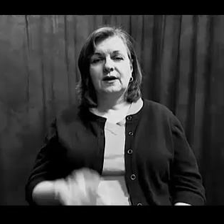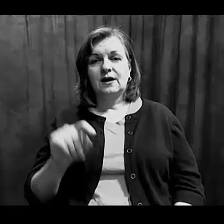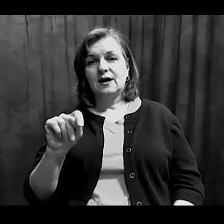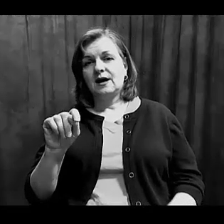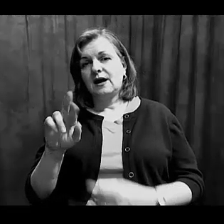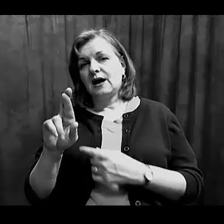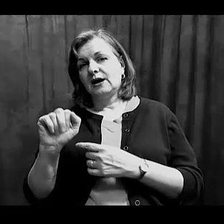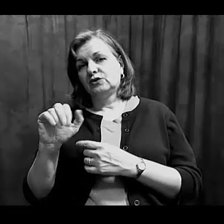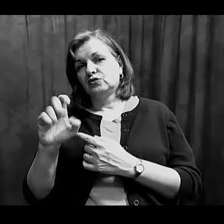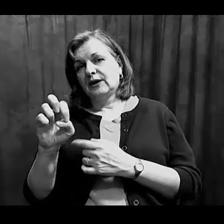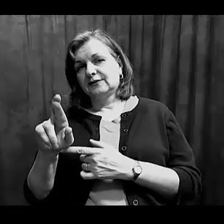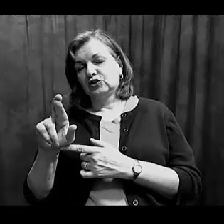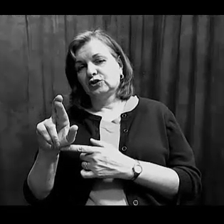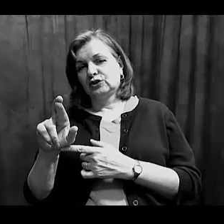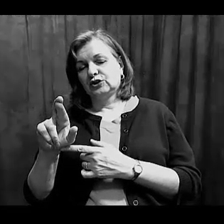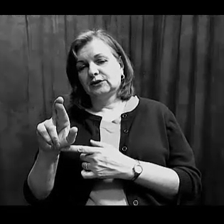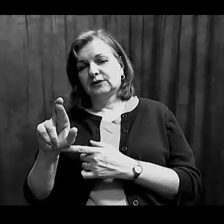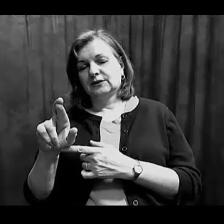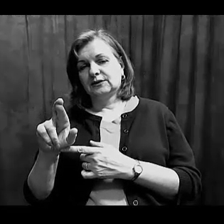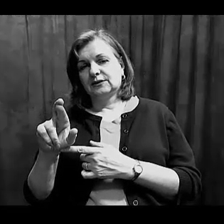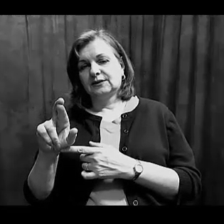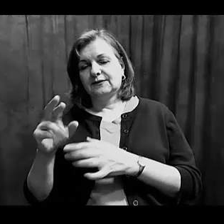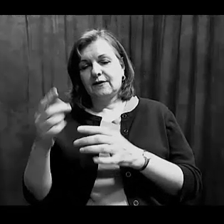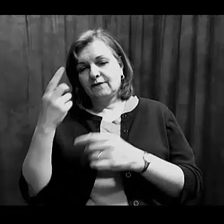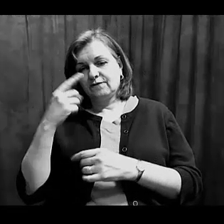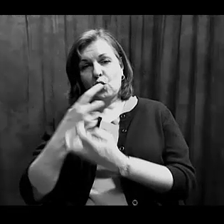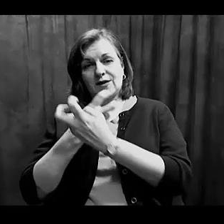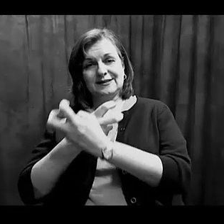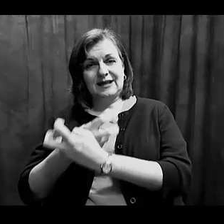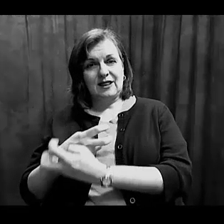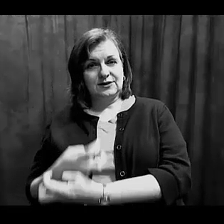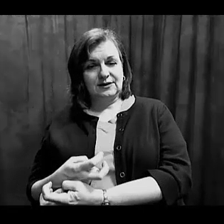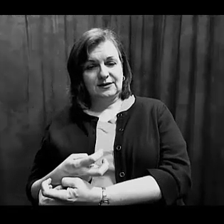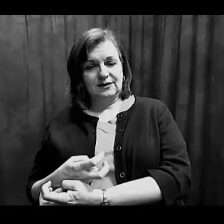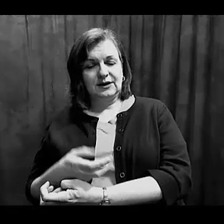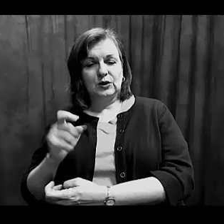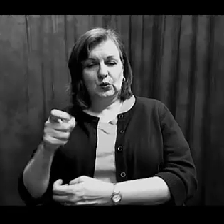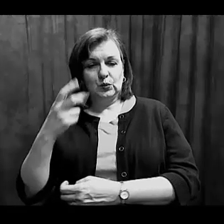well if it's a tracer for skeleton - for skeletal compositions we've got a look at the